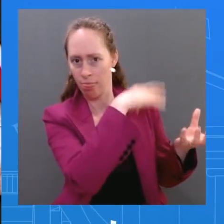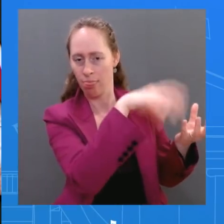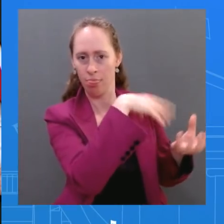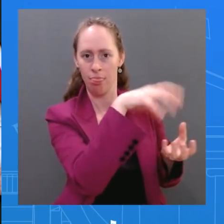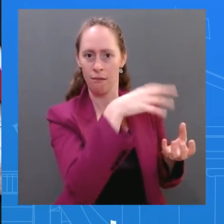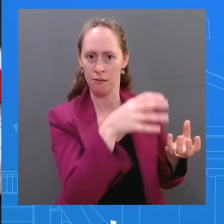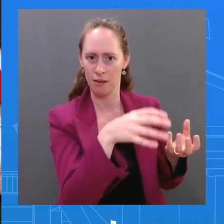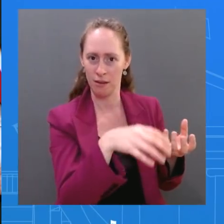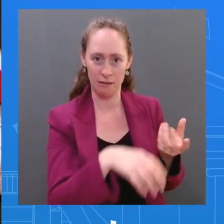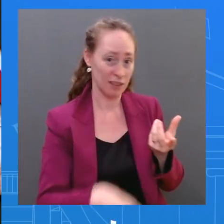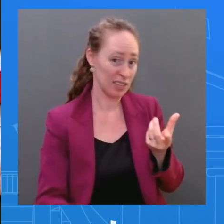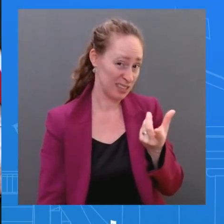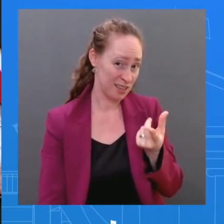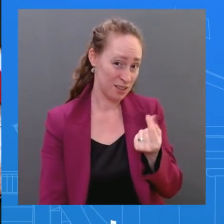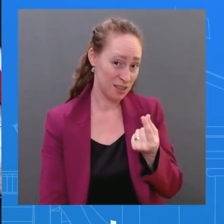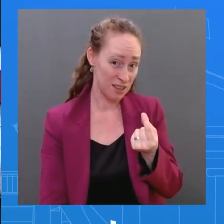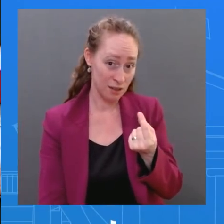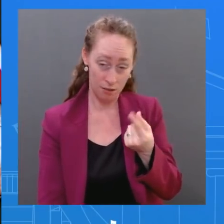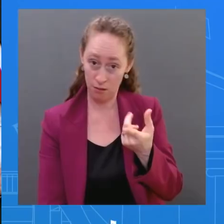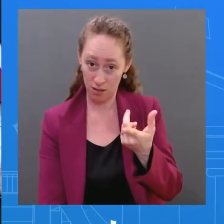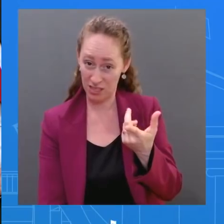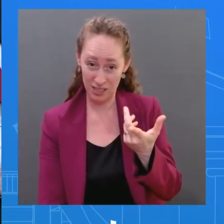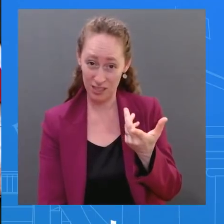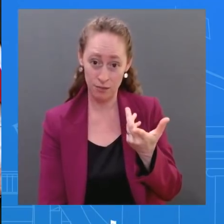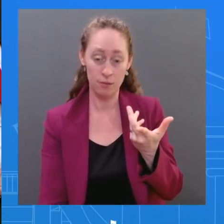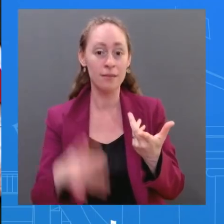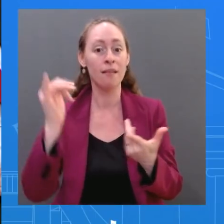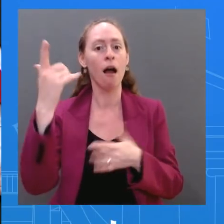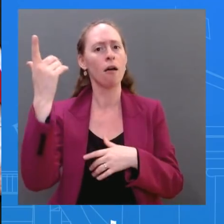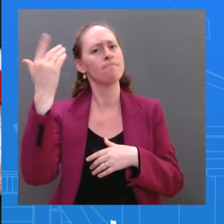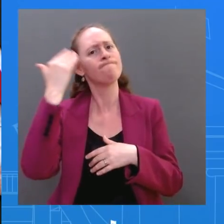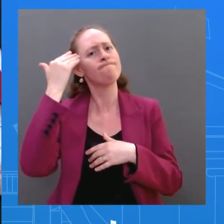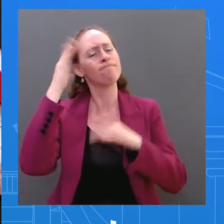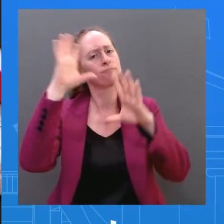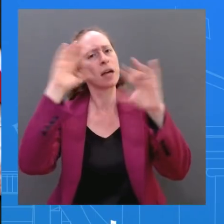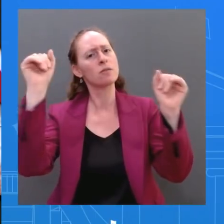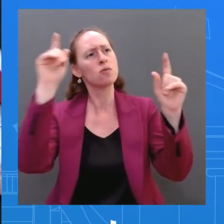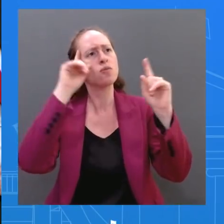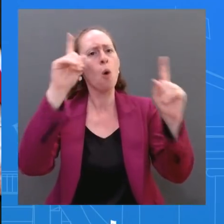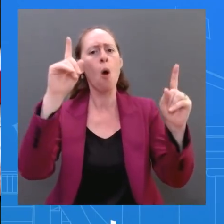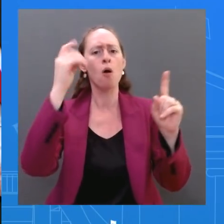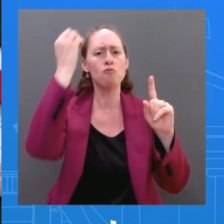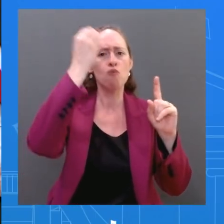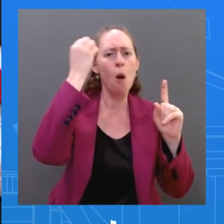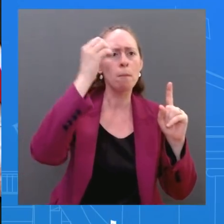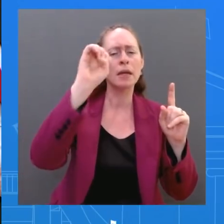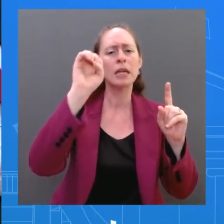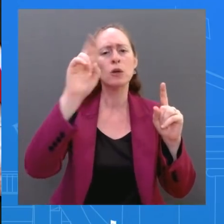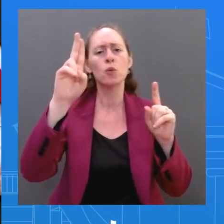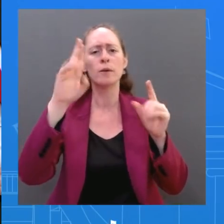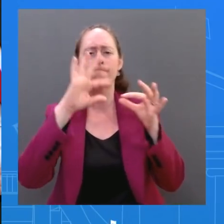or rowing the same way on Ukraine is top of mind now. Is there any concern that this becomes